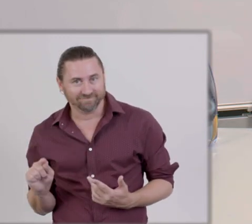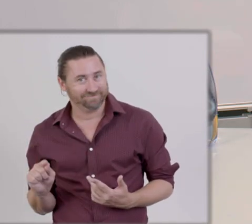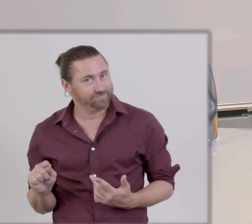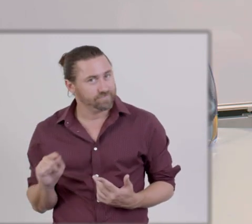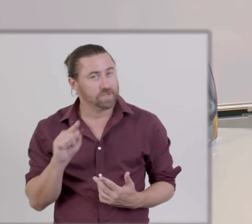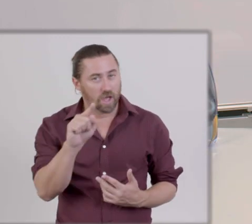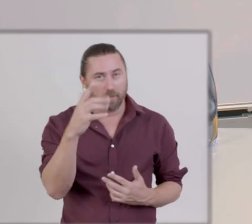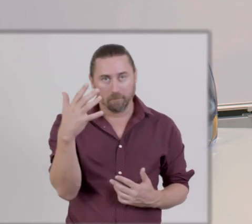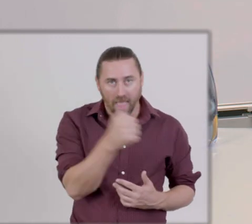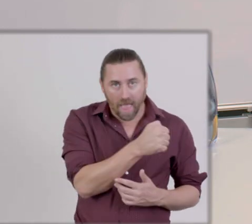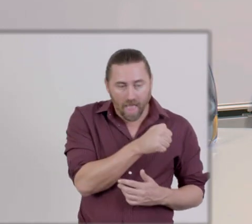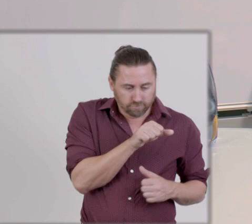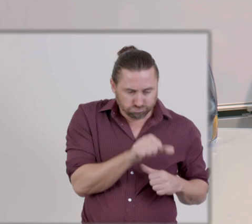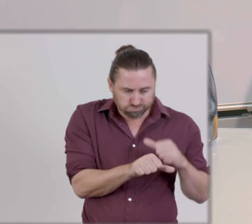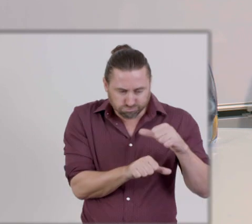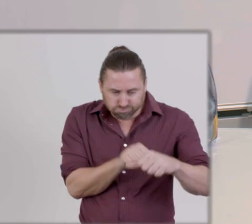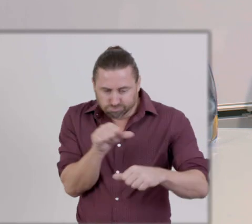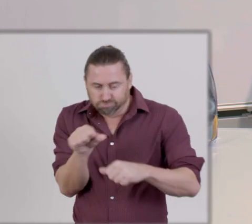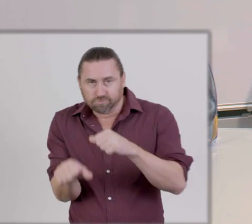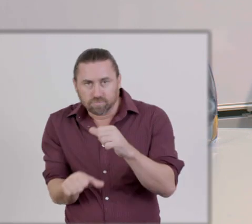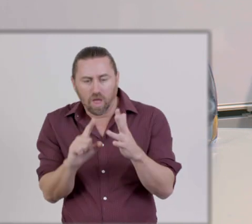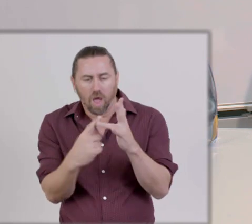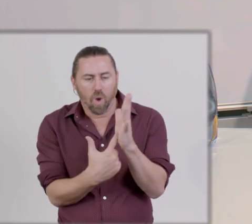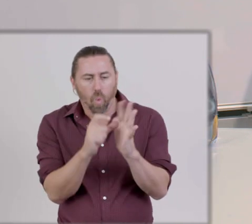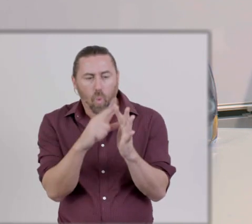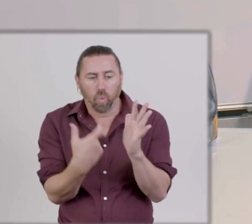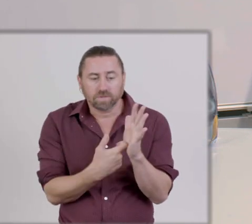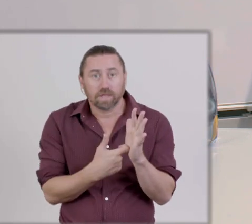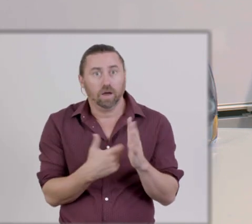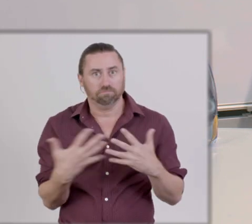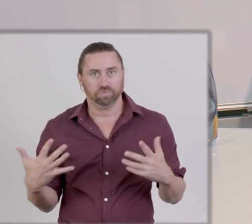So the order in which you perform the operations makes a big difference.